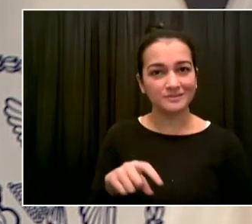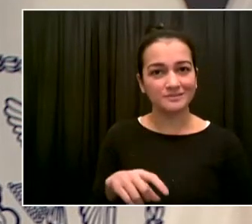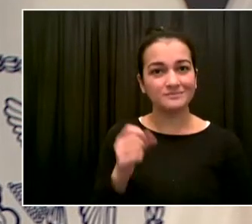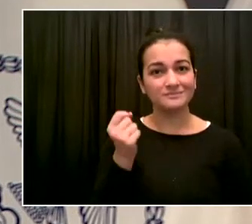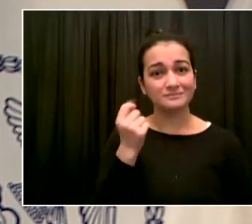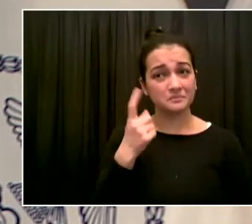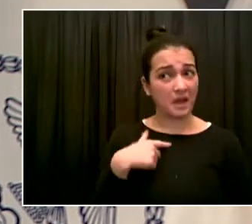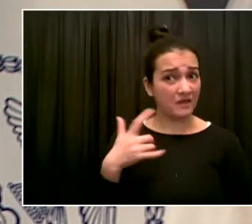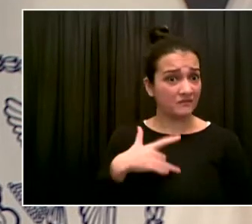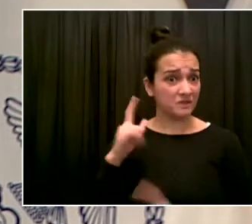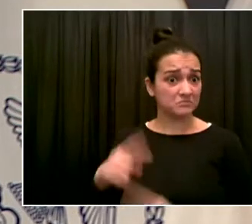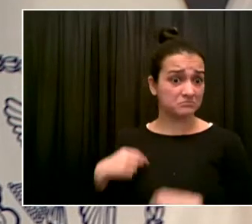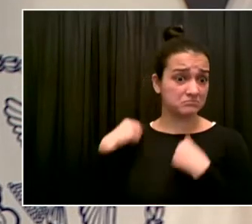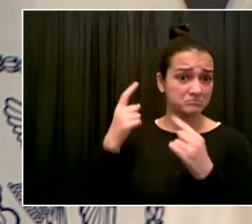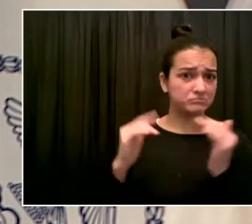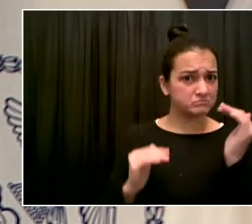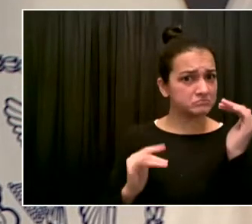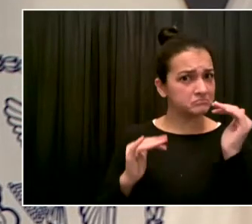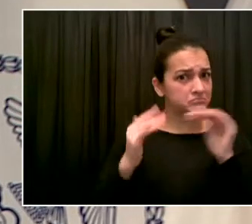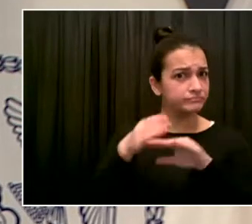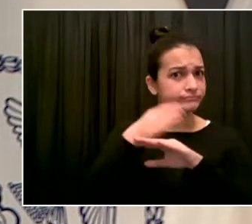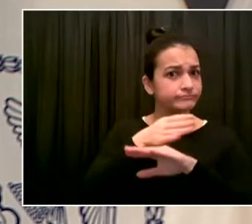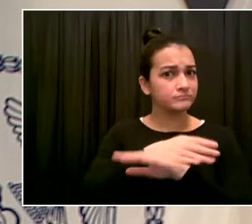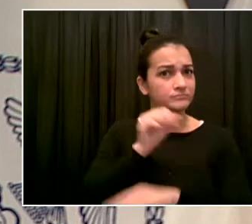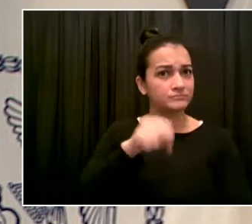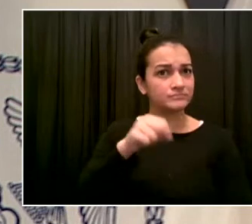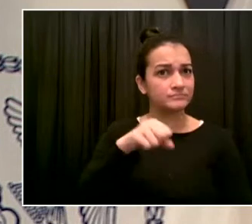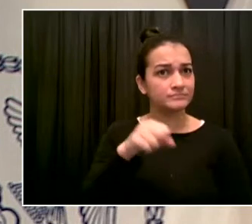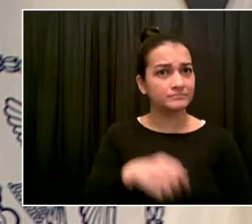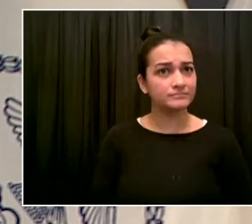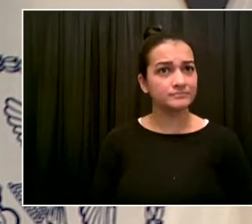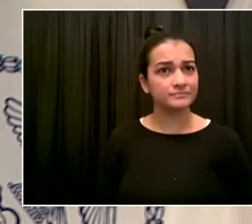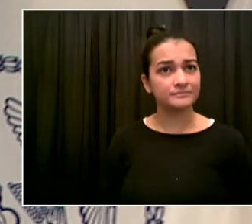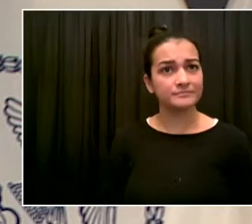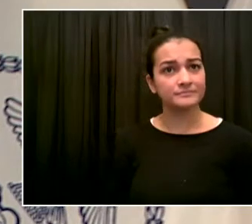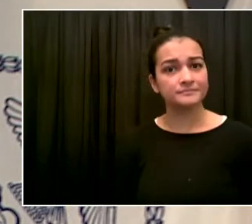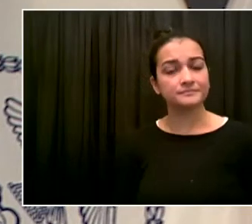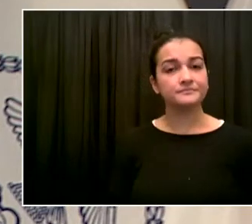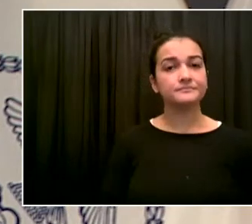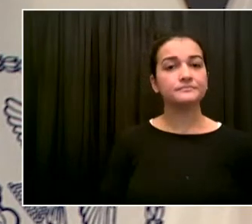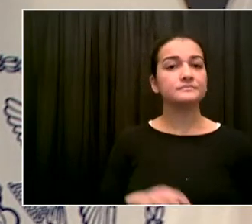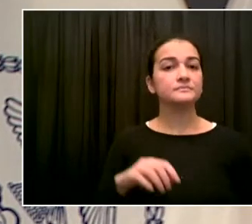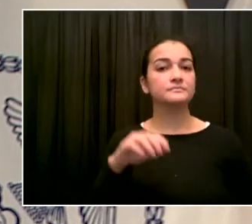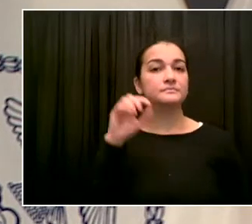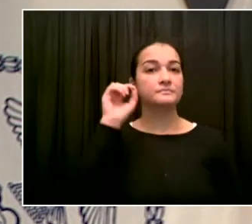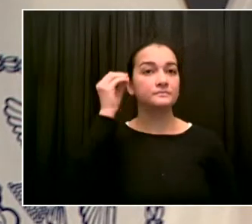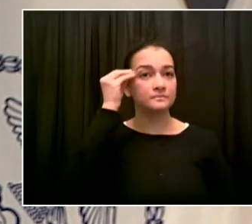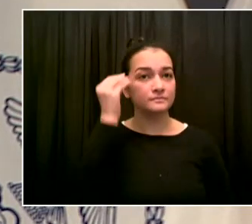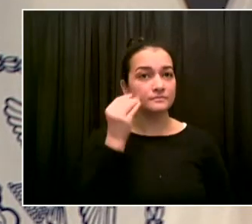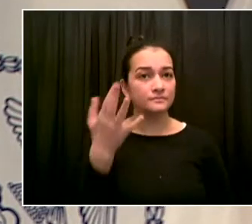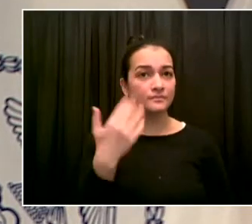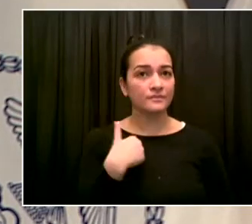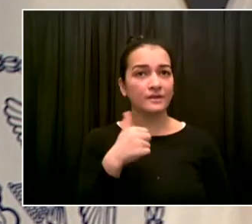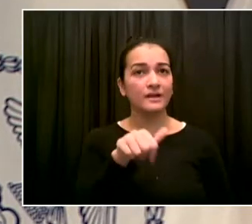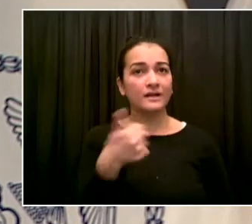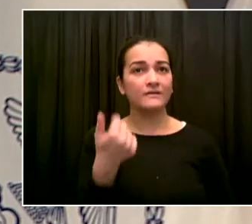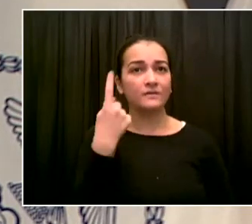THIS IS A MINISTRATION HAS DONE A LOT TO REDUCE INEQUALITY. WE ARE NOW JOINED BY THE